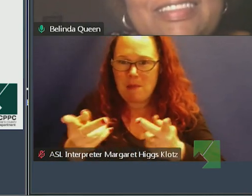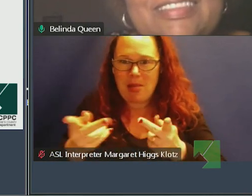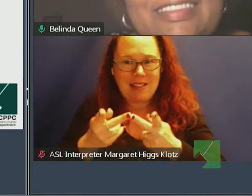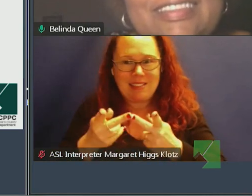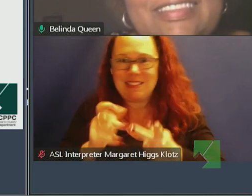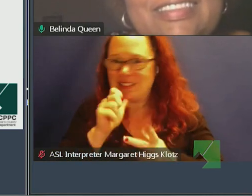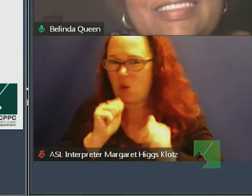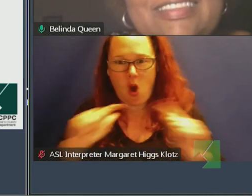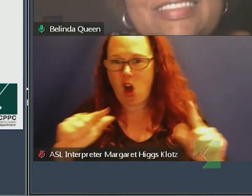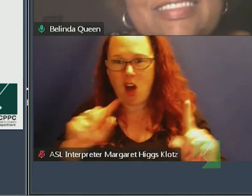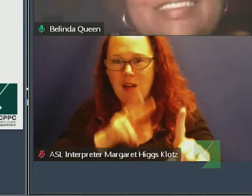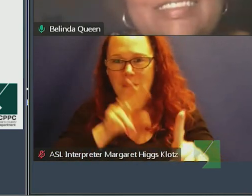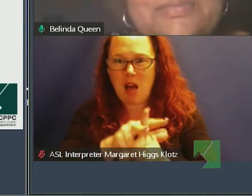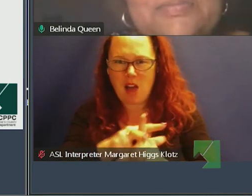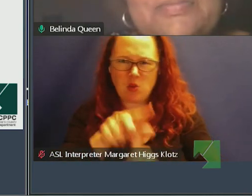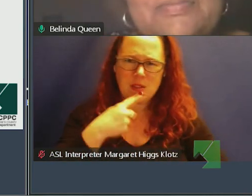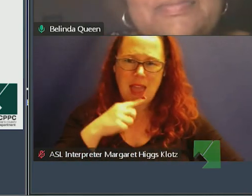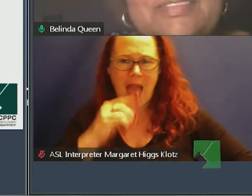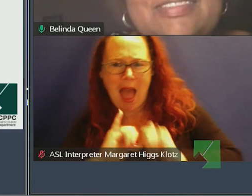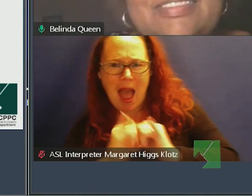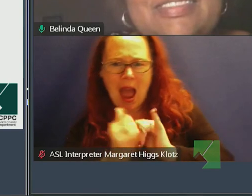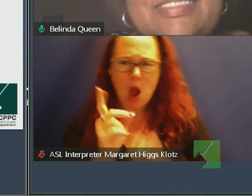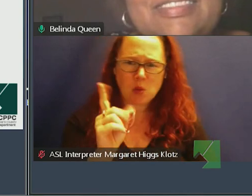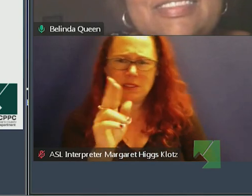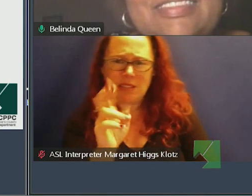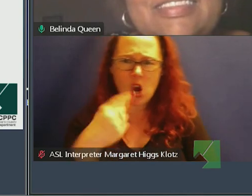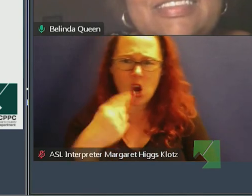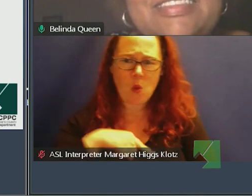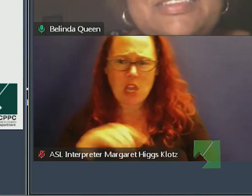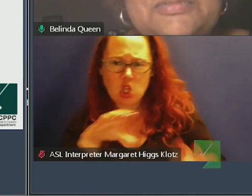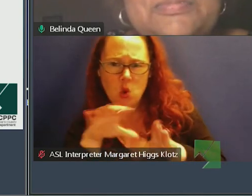how dare we do this and not provide a recreation center is I